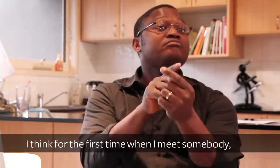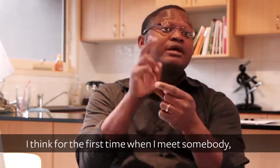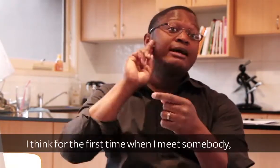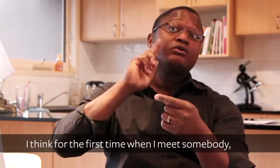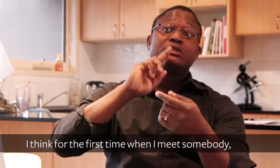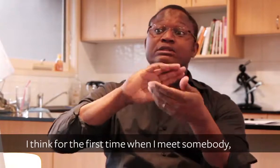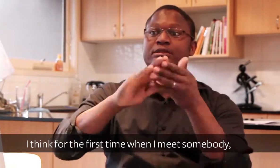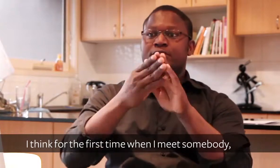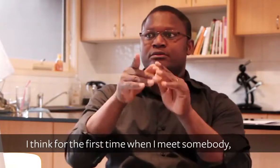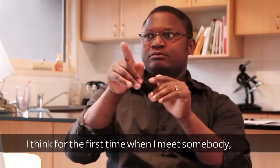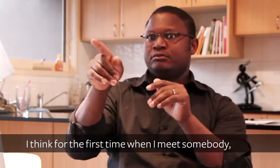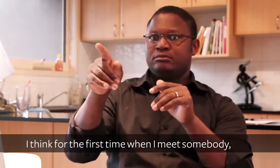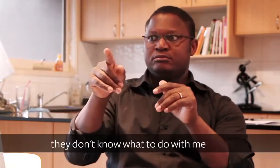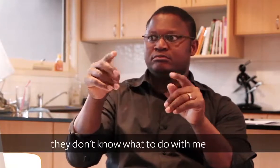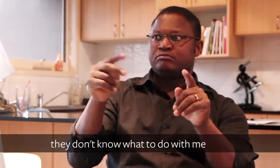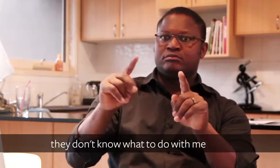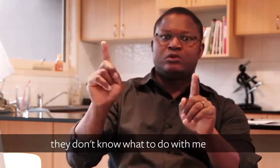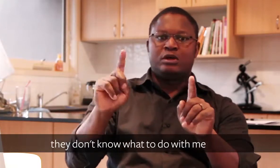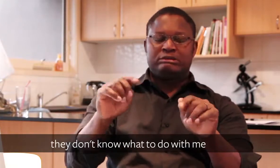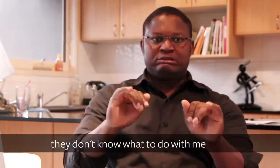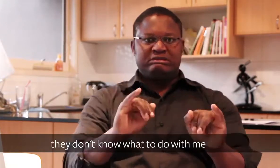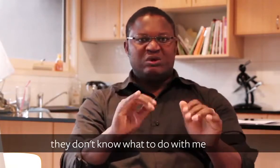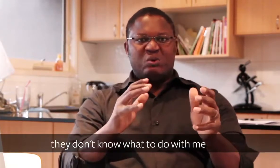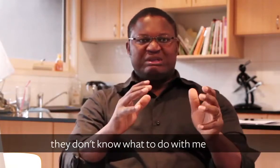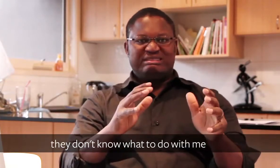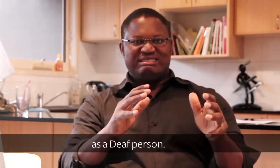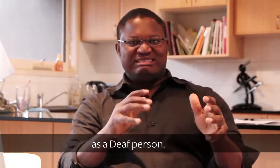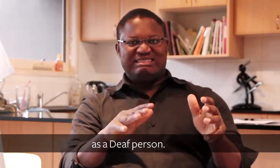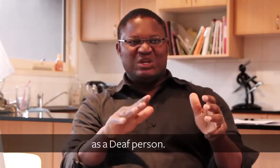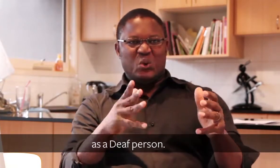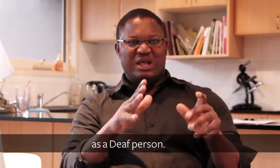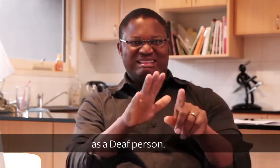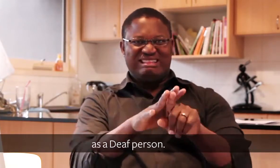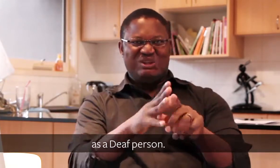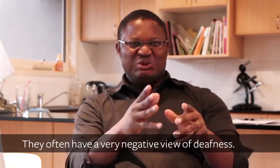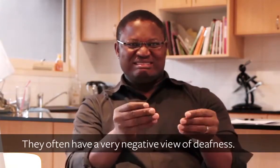meet somebody, they don't know what to do with me as a Deaf person. They often have